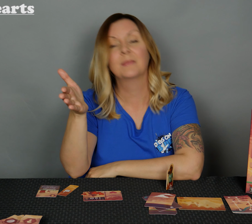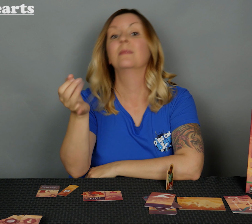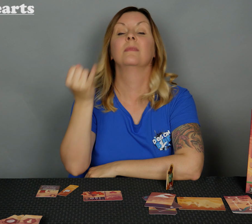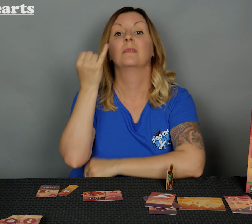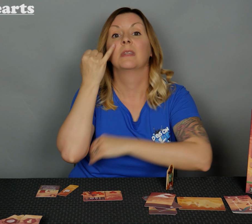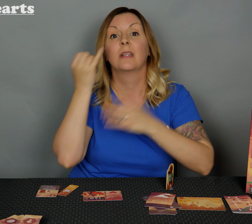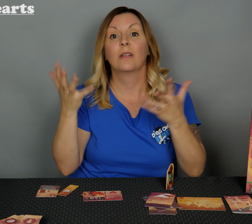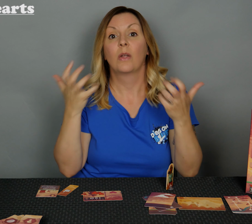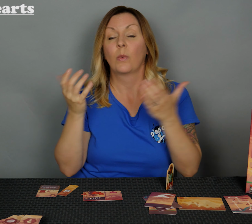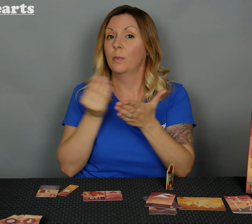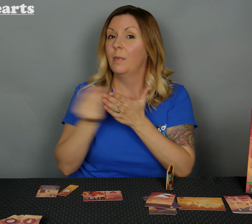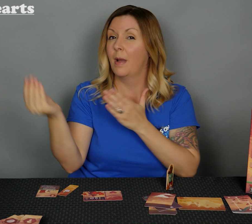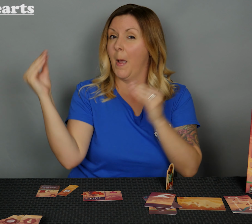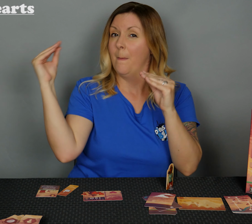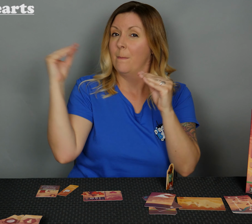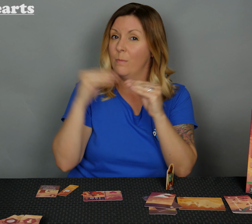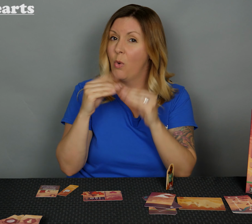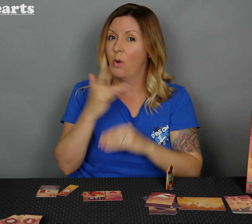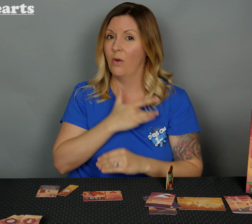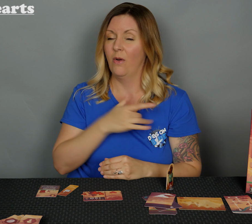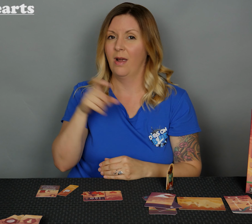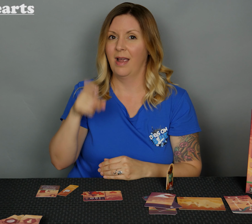To buy more hearts, you must pay treasure.